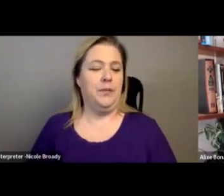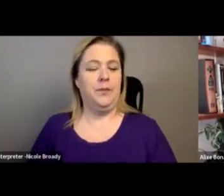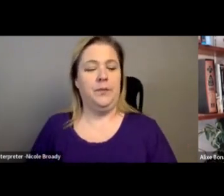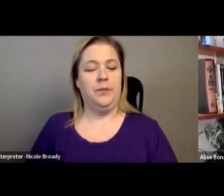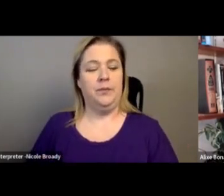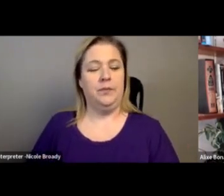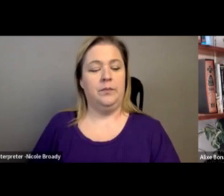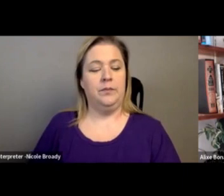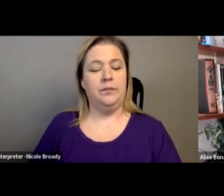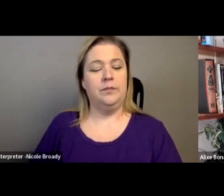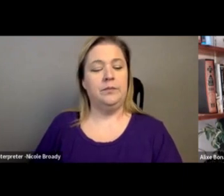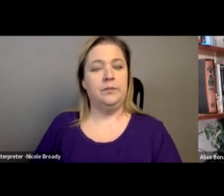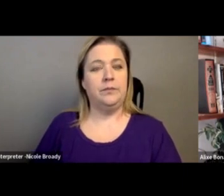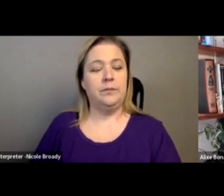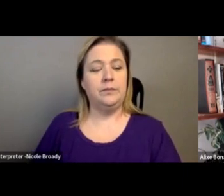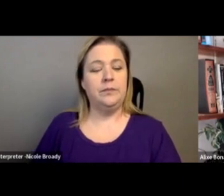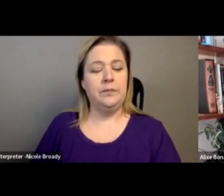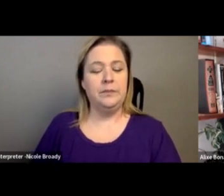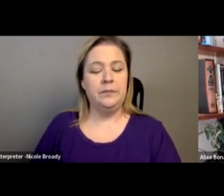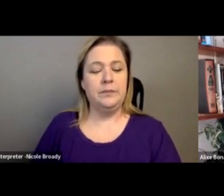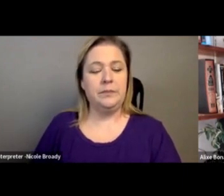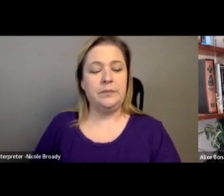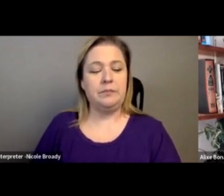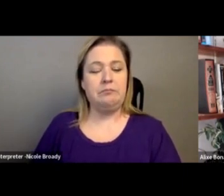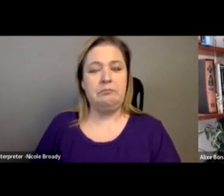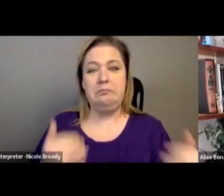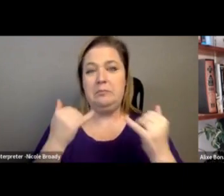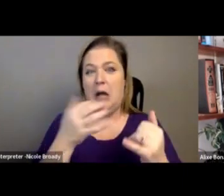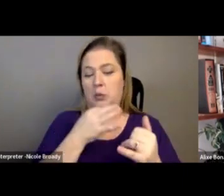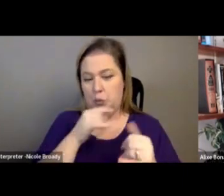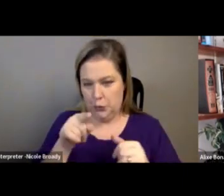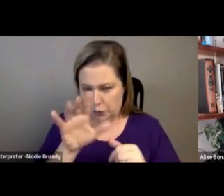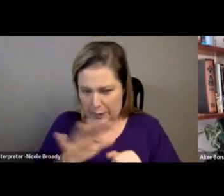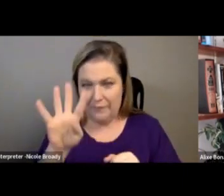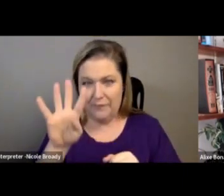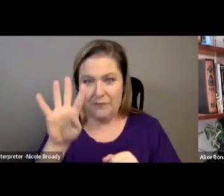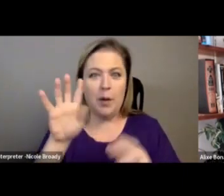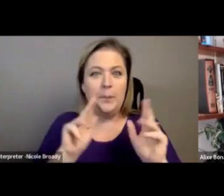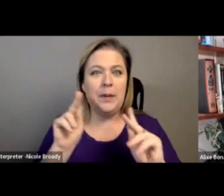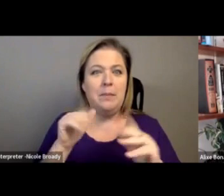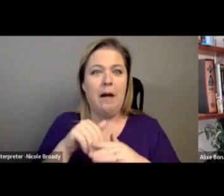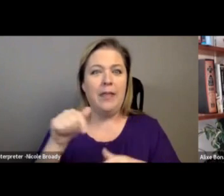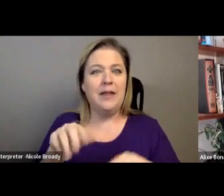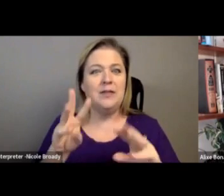have approximately approaching 400 people on this, this webinar. And we really